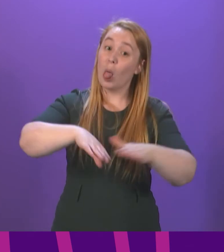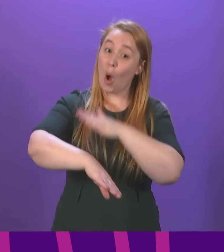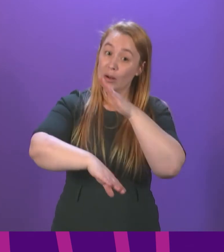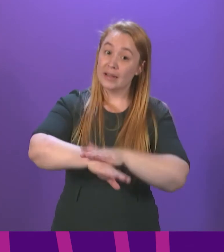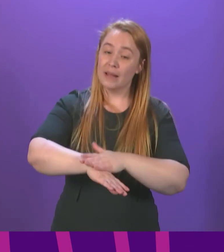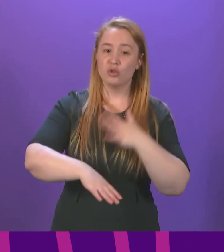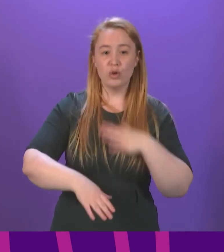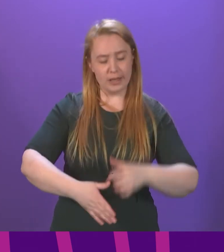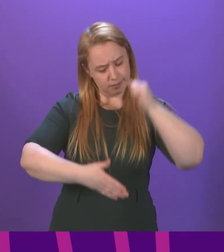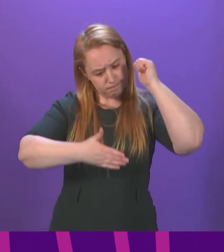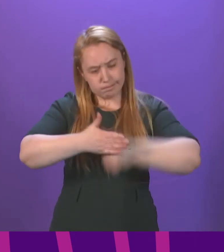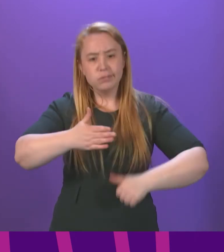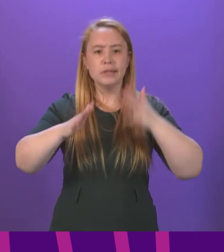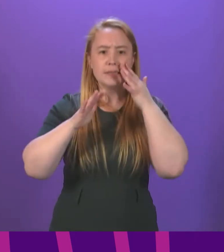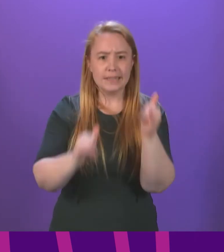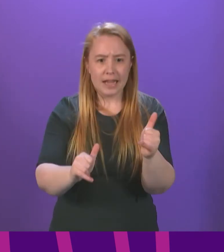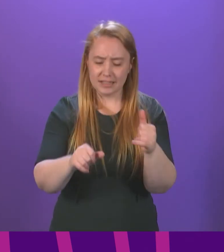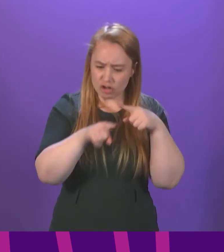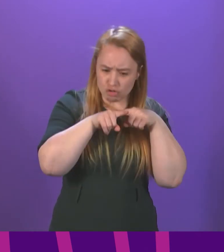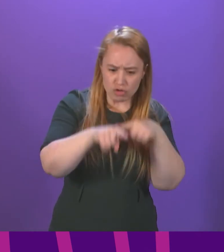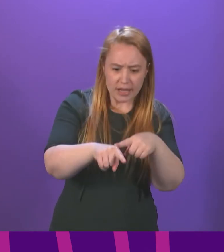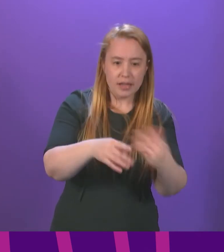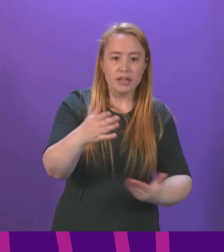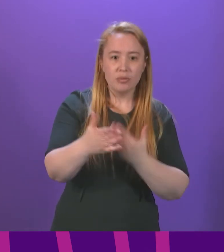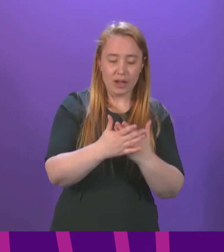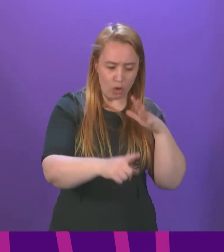testing and tracing to find and isolate outbreaks.